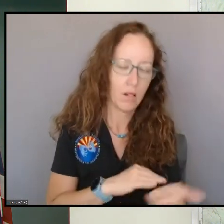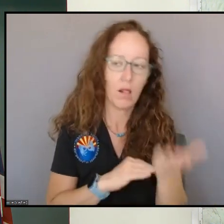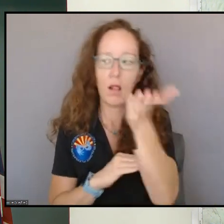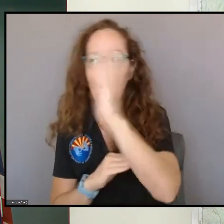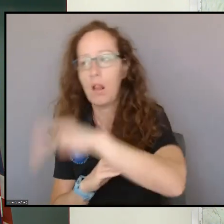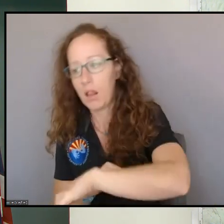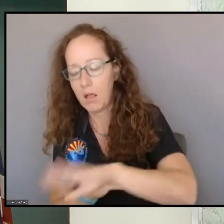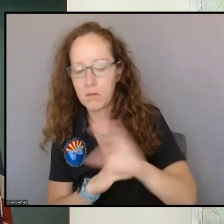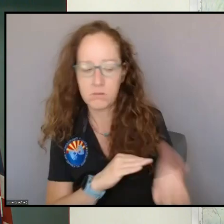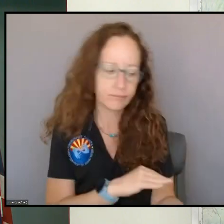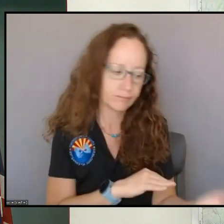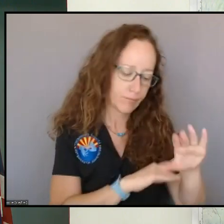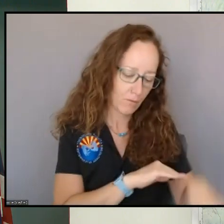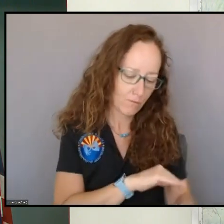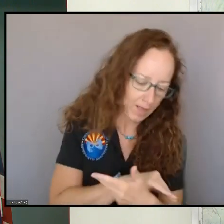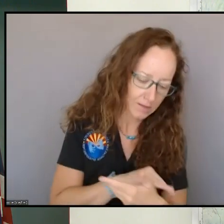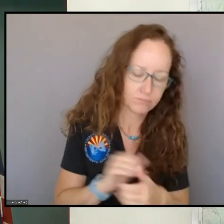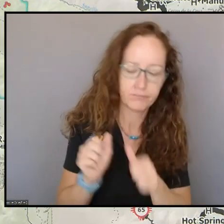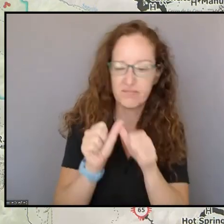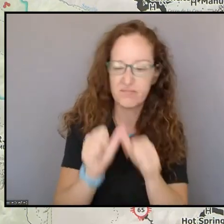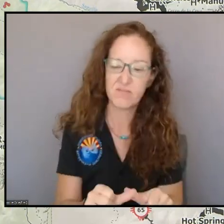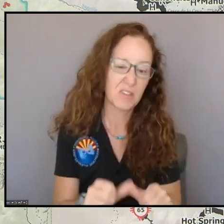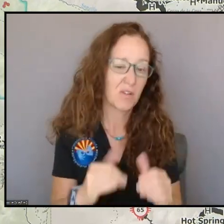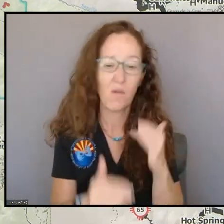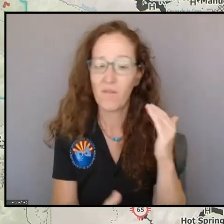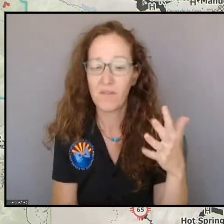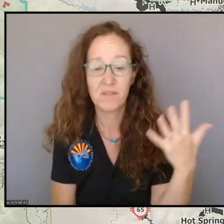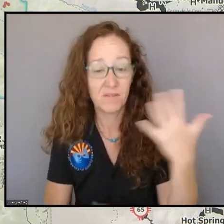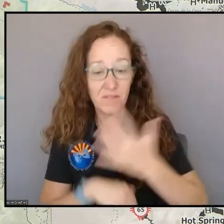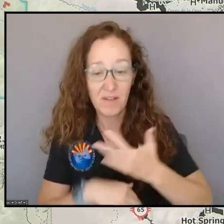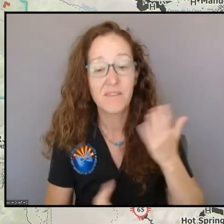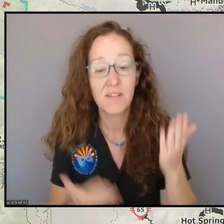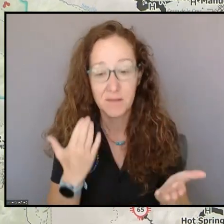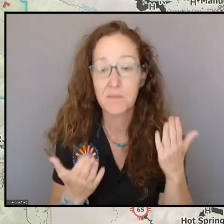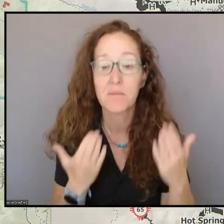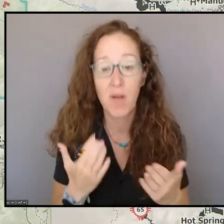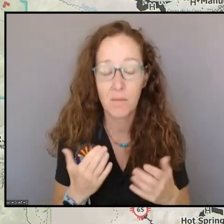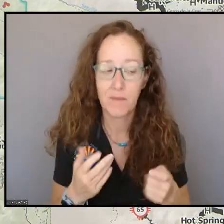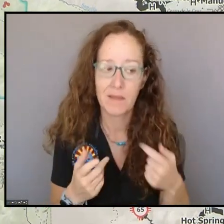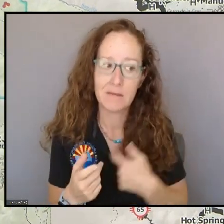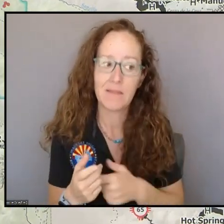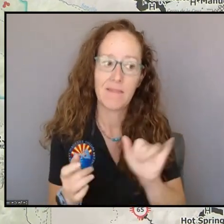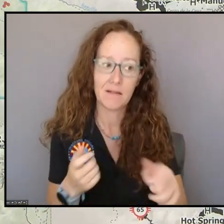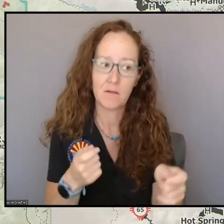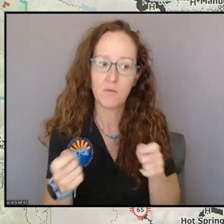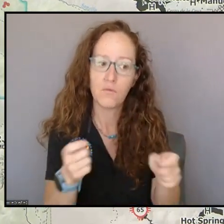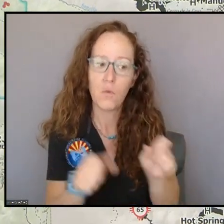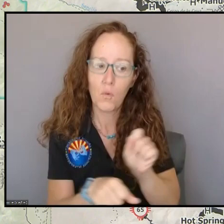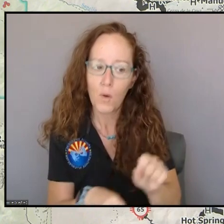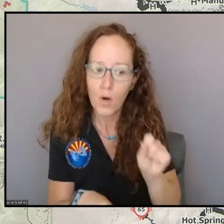it's going to be a controlled effort based on fire activity and how we can take that down there. And so, you